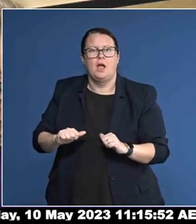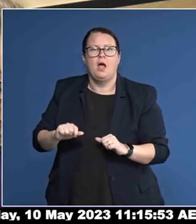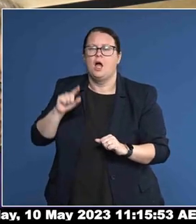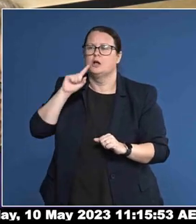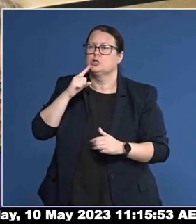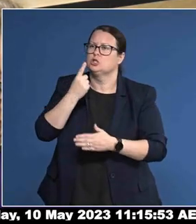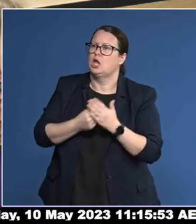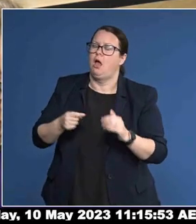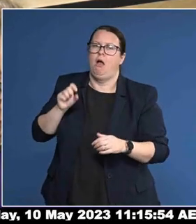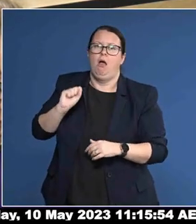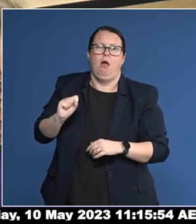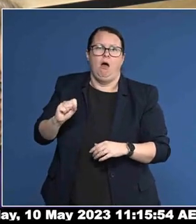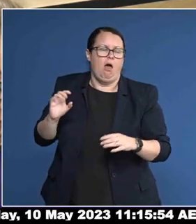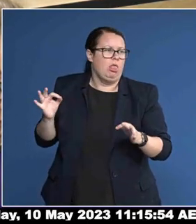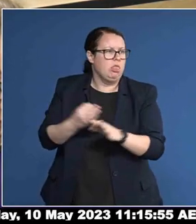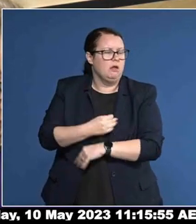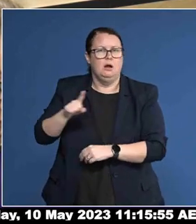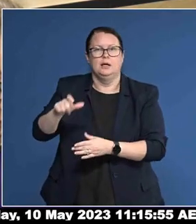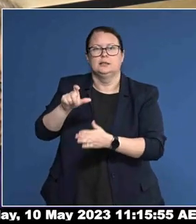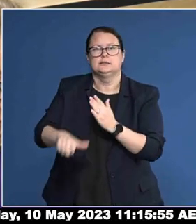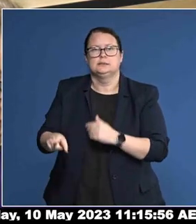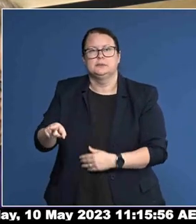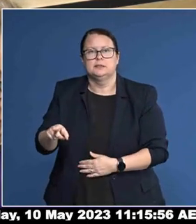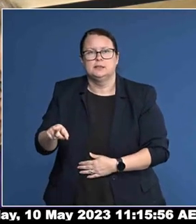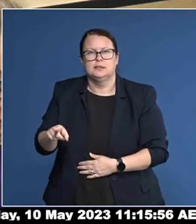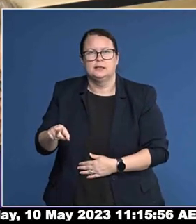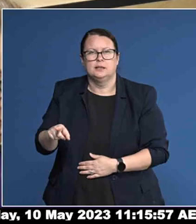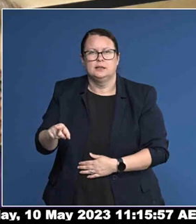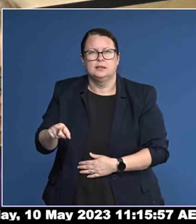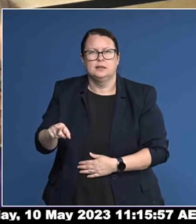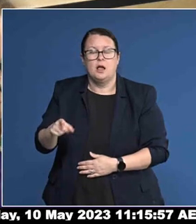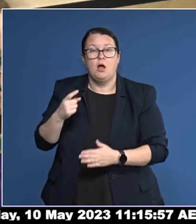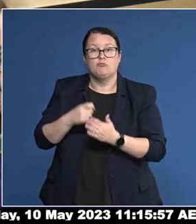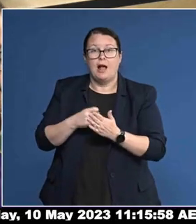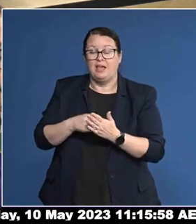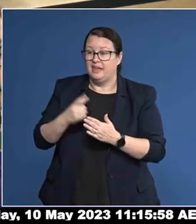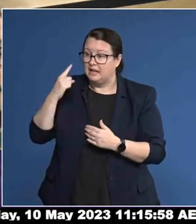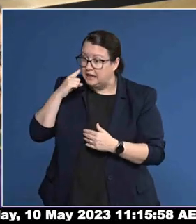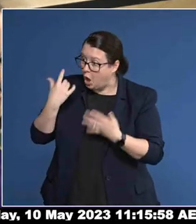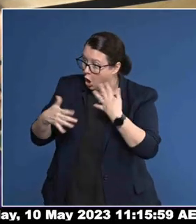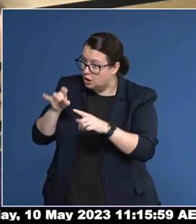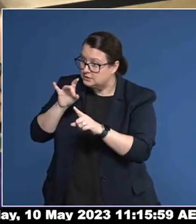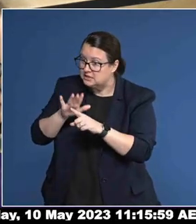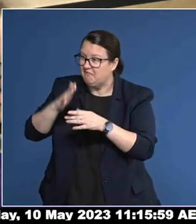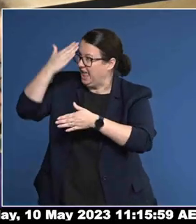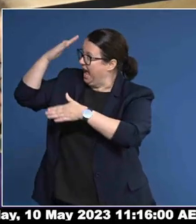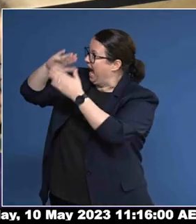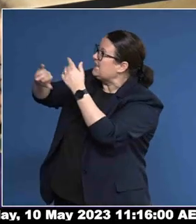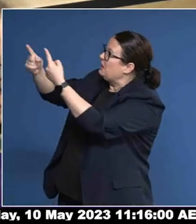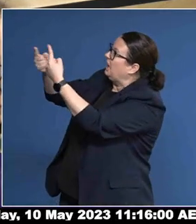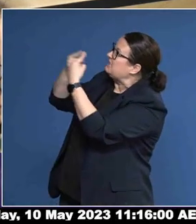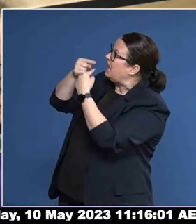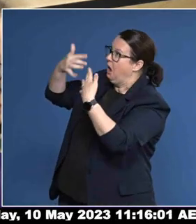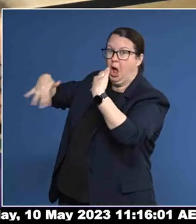disability as opposed to taking on board expert view that may suggest the child is, in